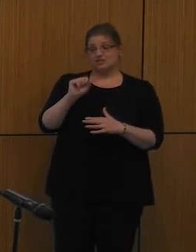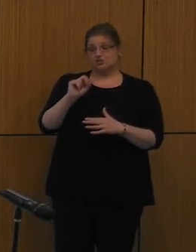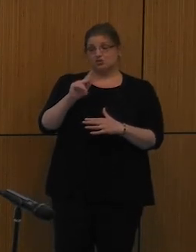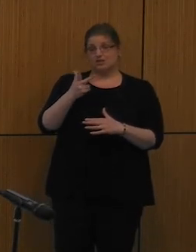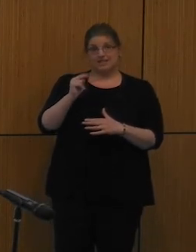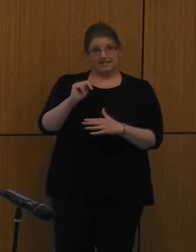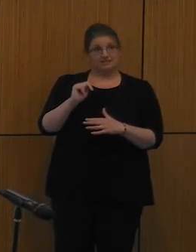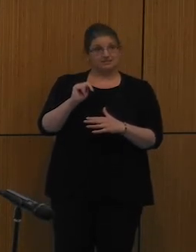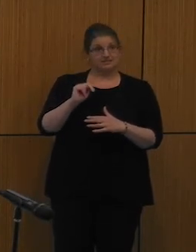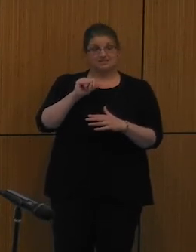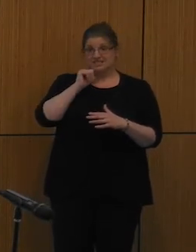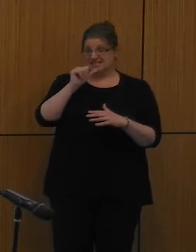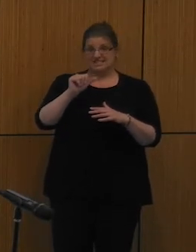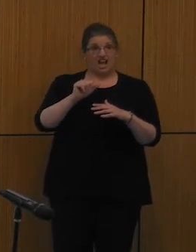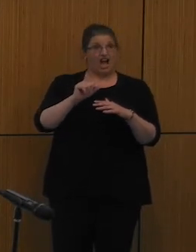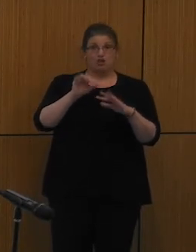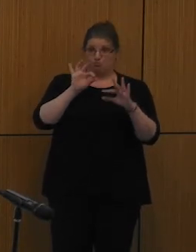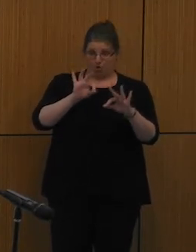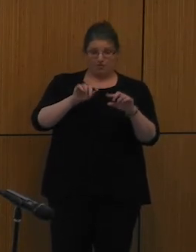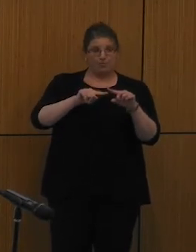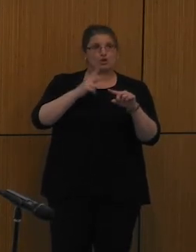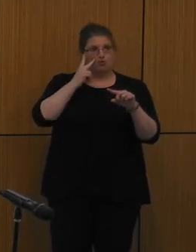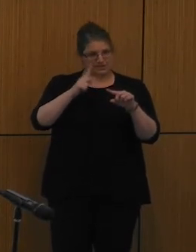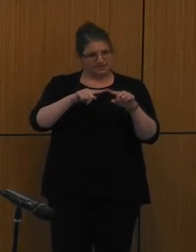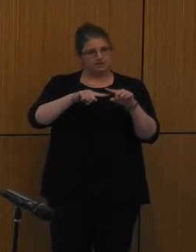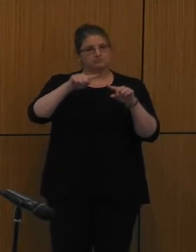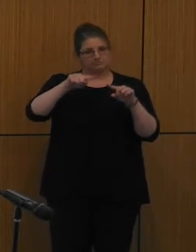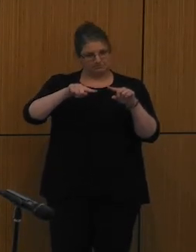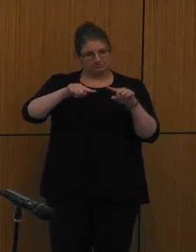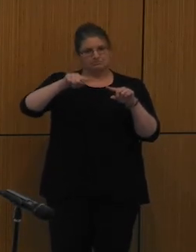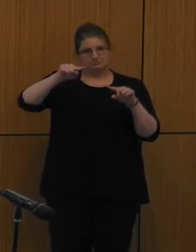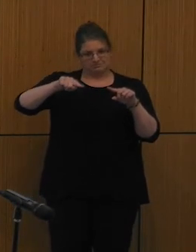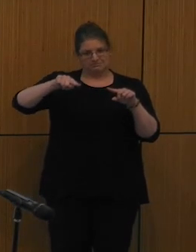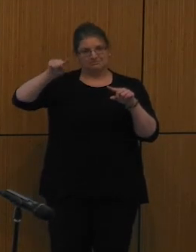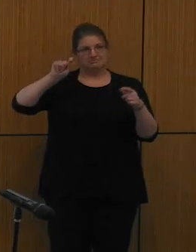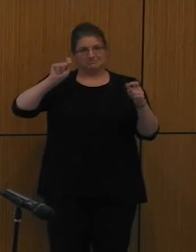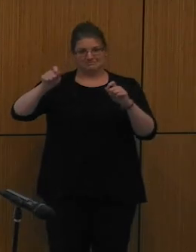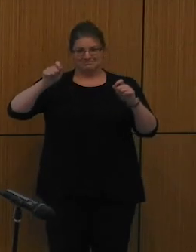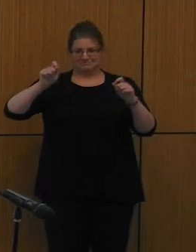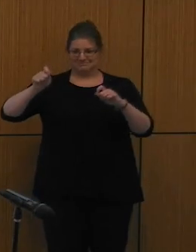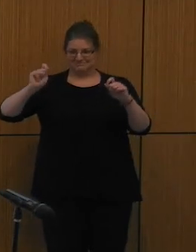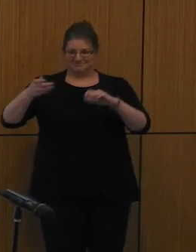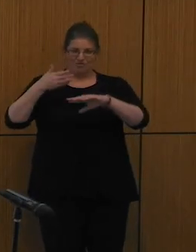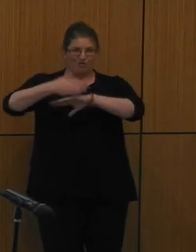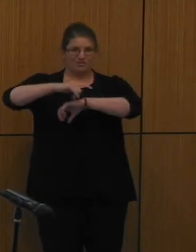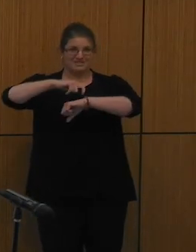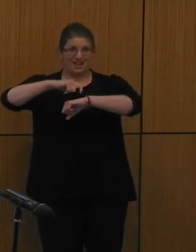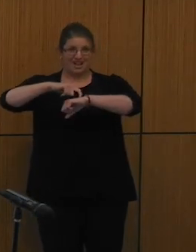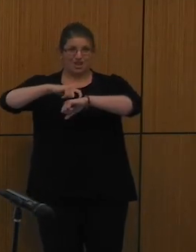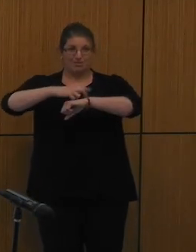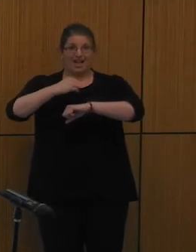It's not a clean oscillation, but it is the insulin production is oscillating over time, and the glucose content